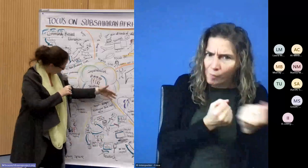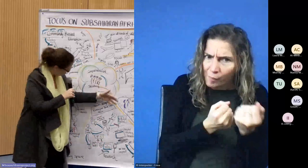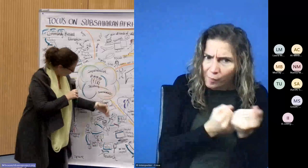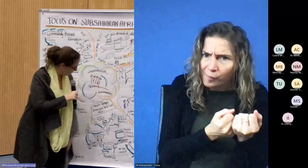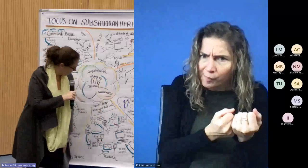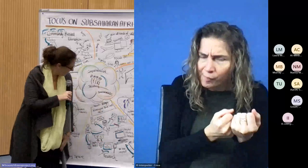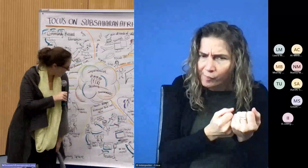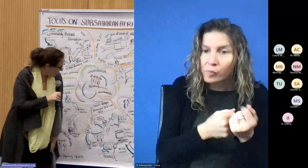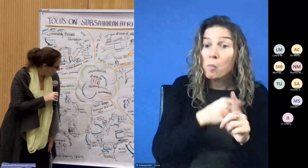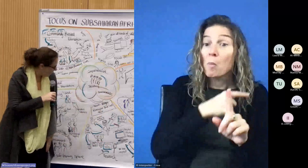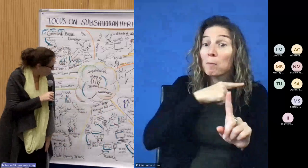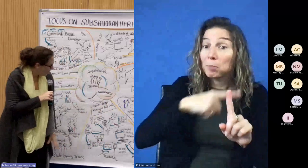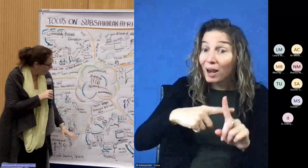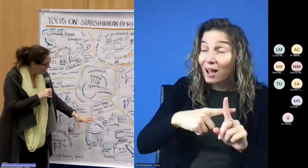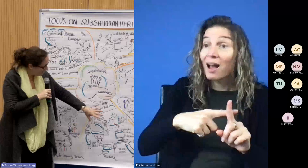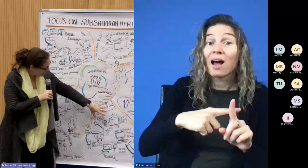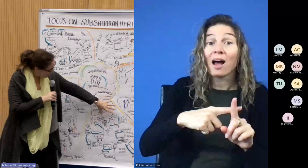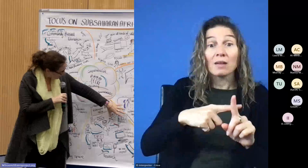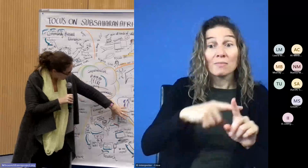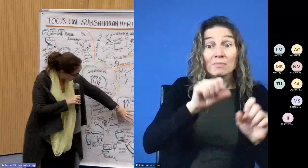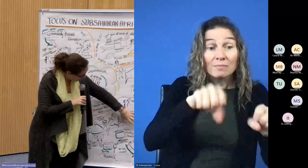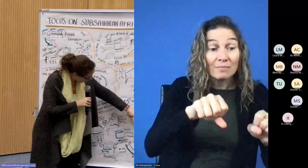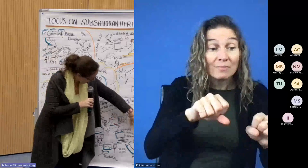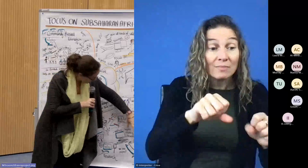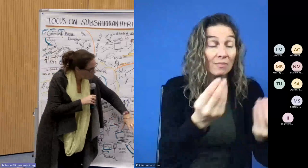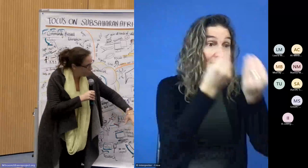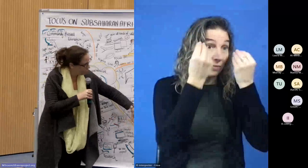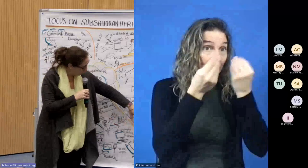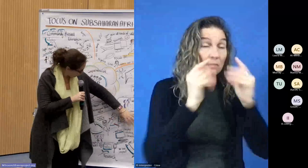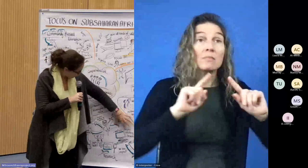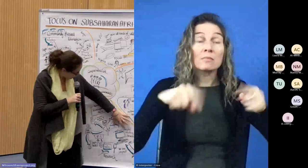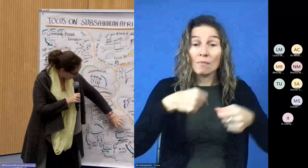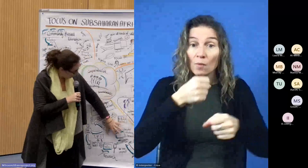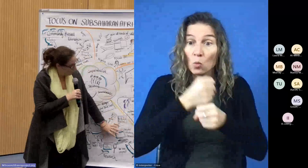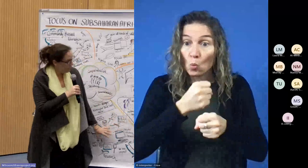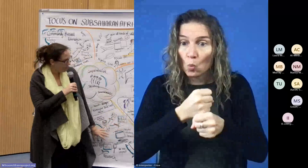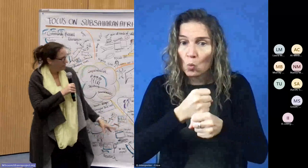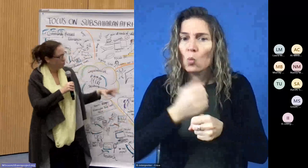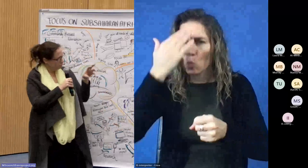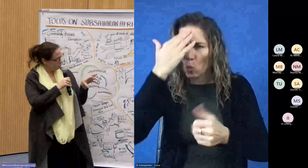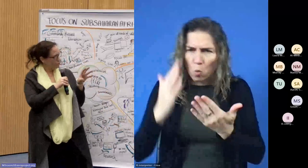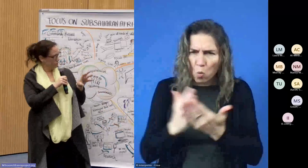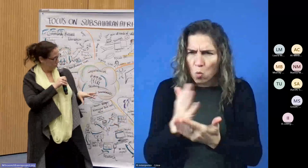to do. I think the main part also you talked about was the Braille, so you are focusing on